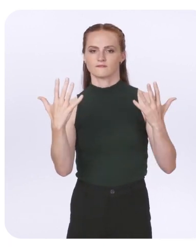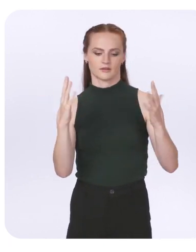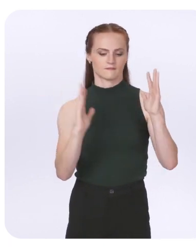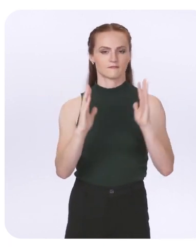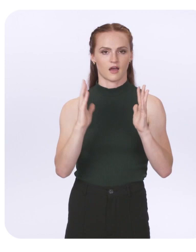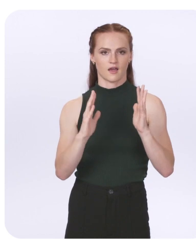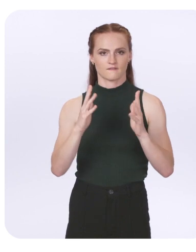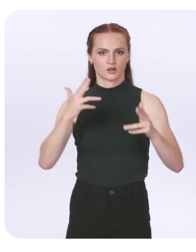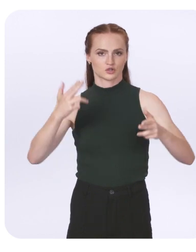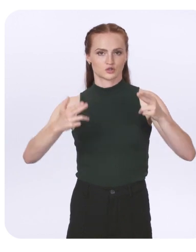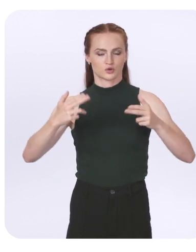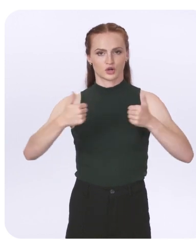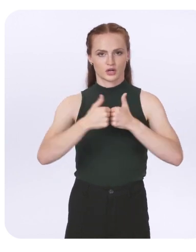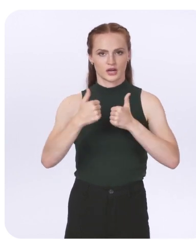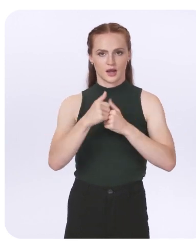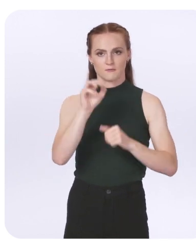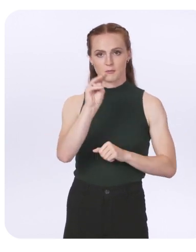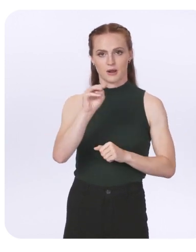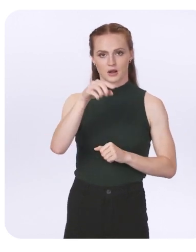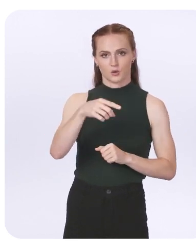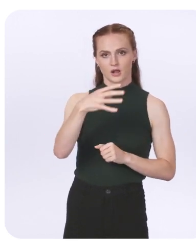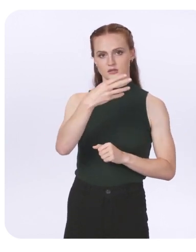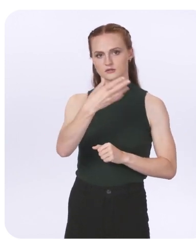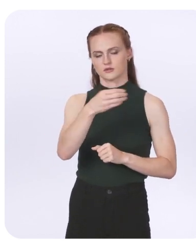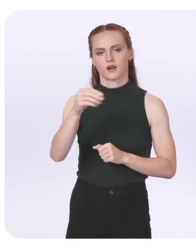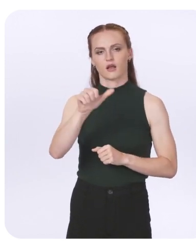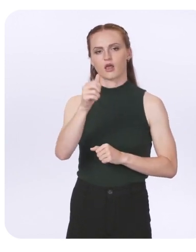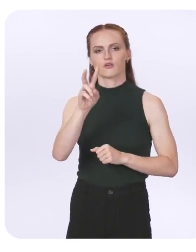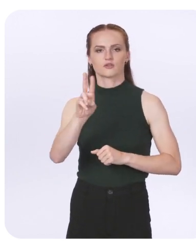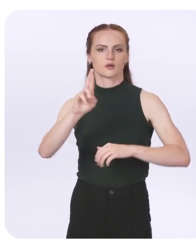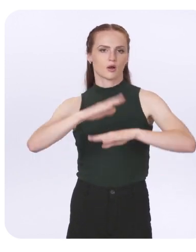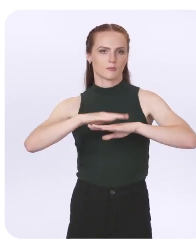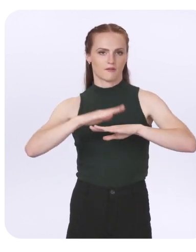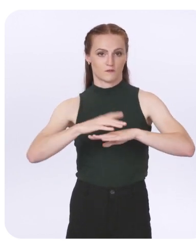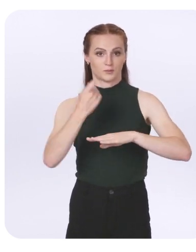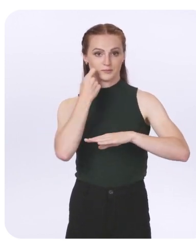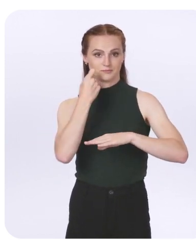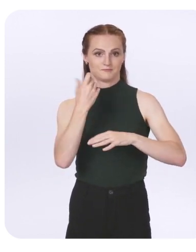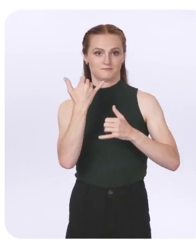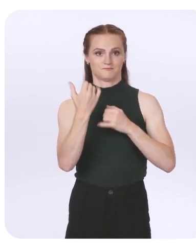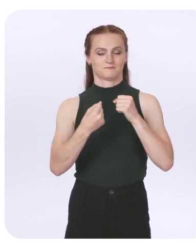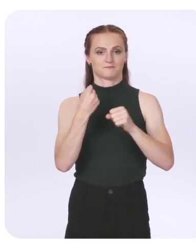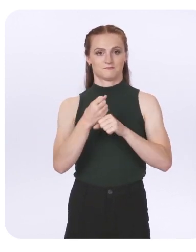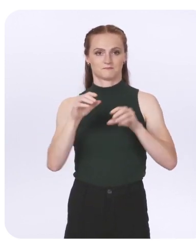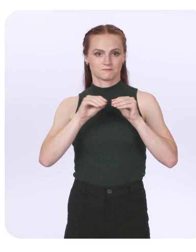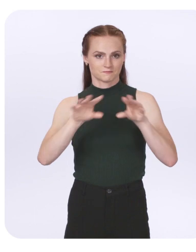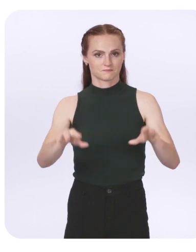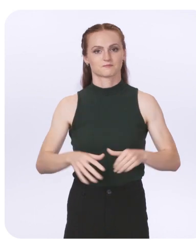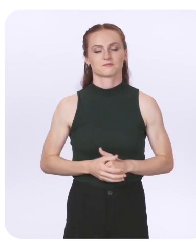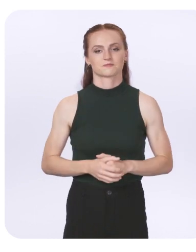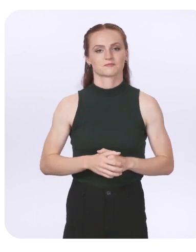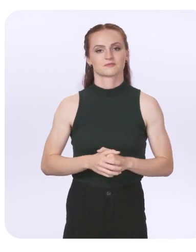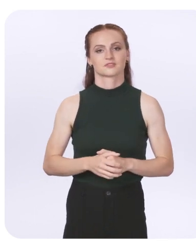and other VR platforms, which we released earlier this year. The game’s been a critical and commercial success